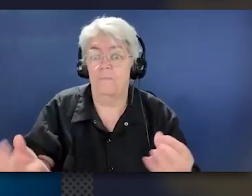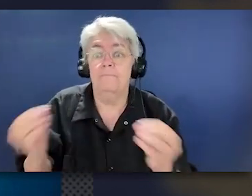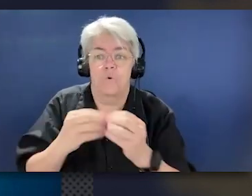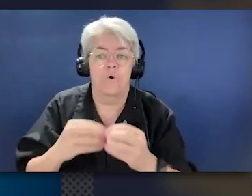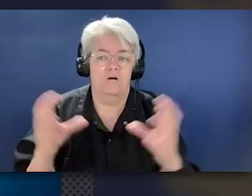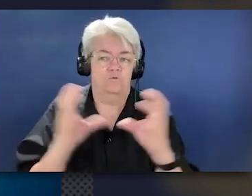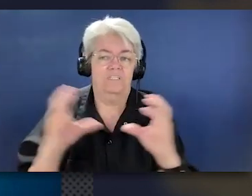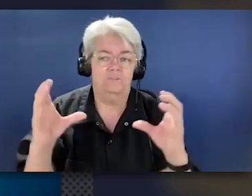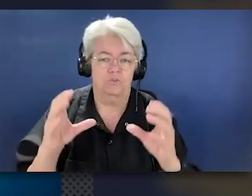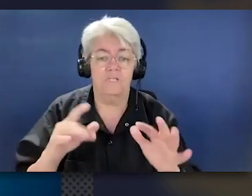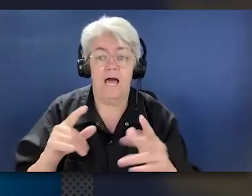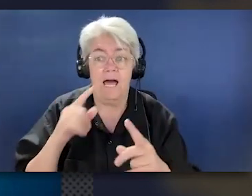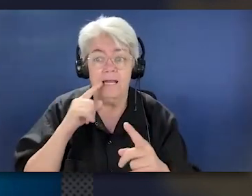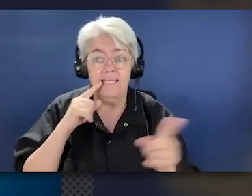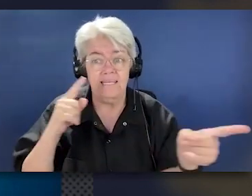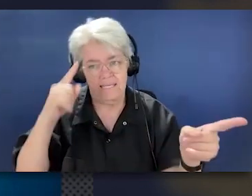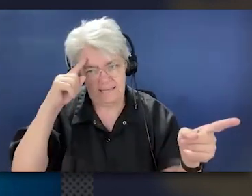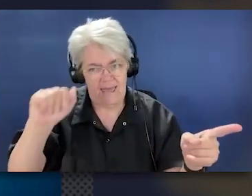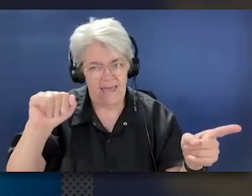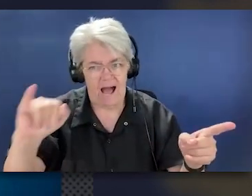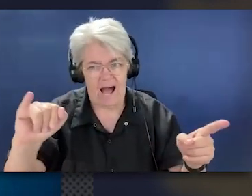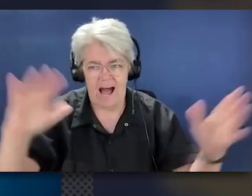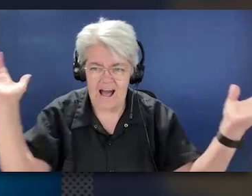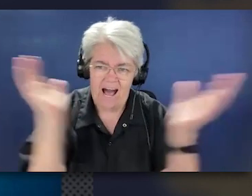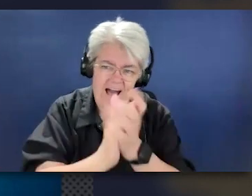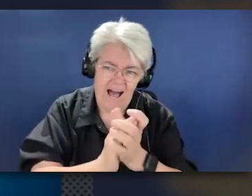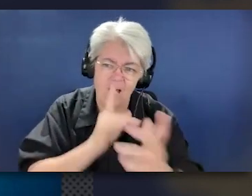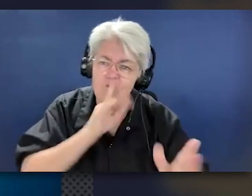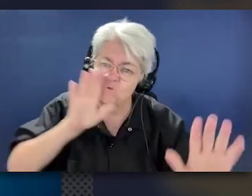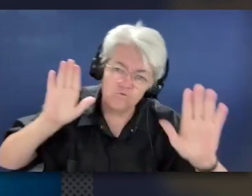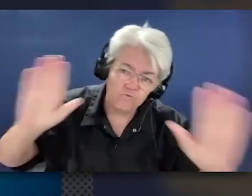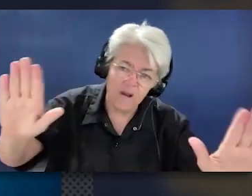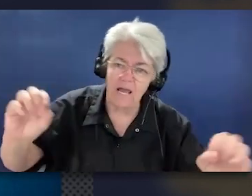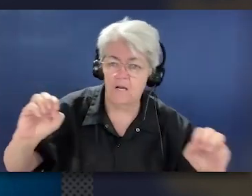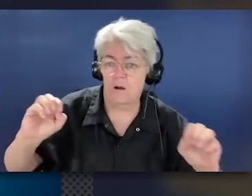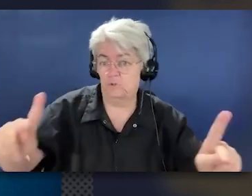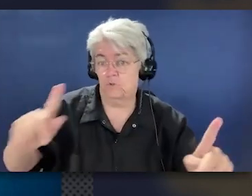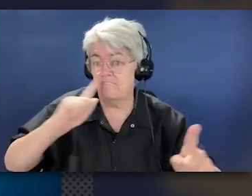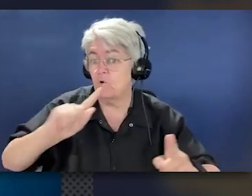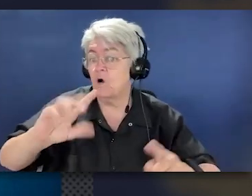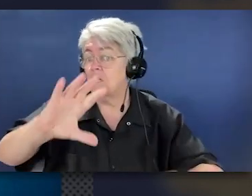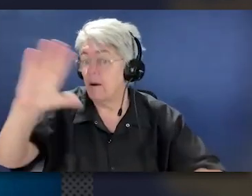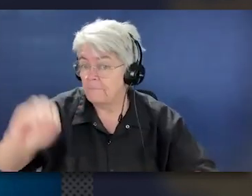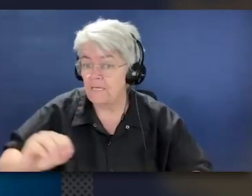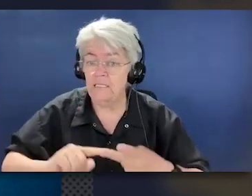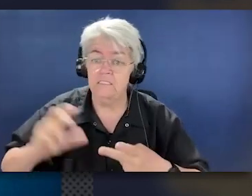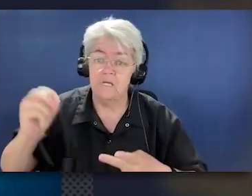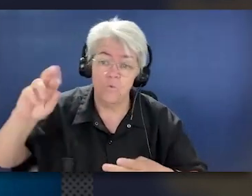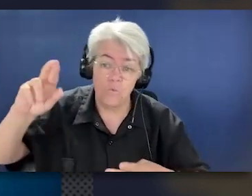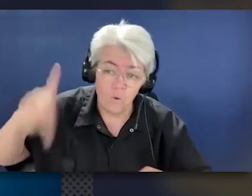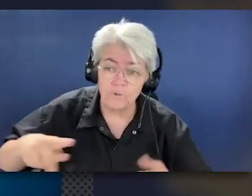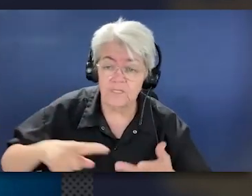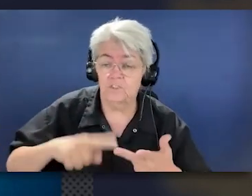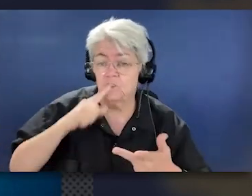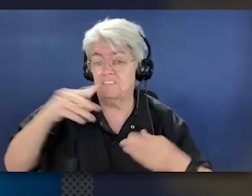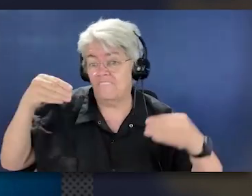and sees AI as a great opportunity for companies and corporations and vendors to be offering